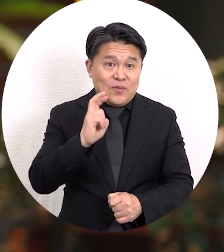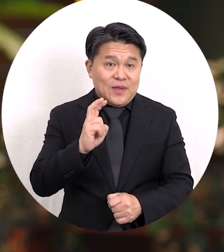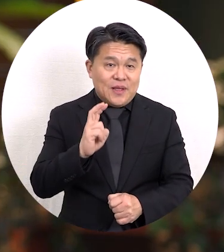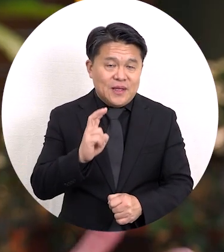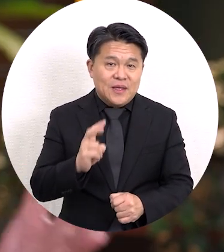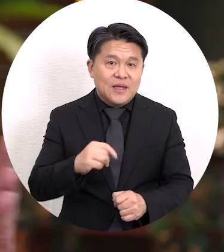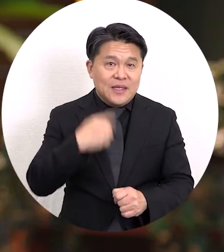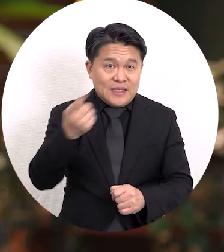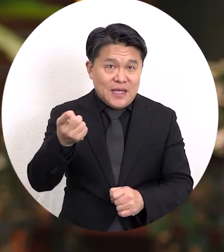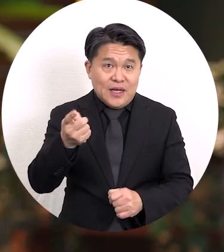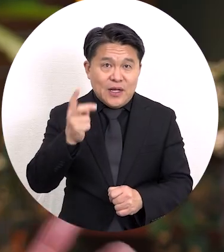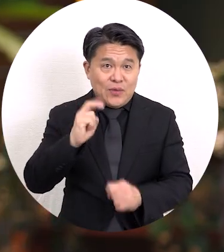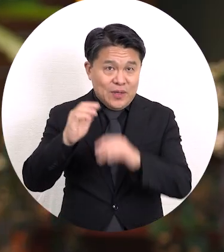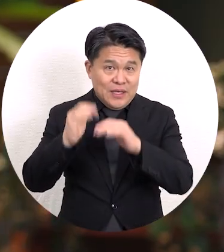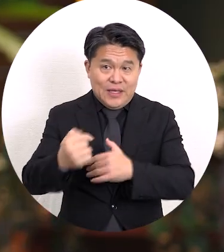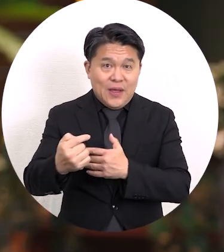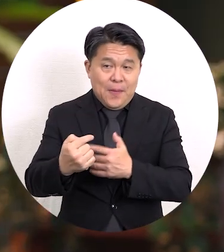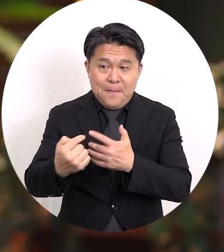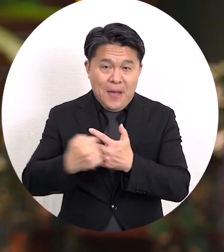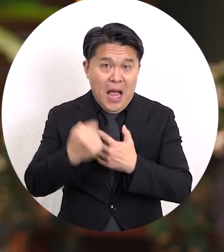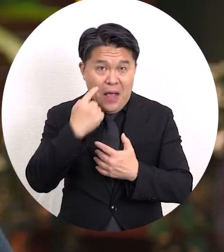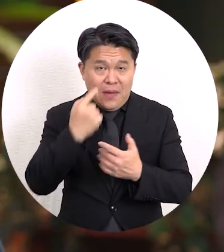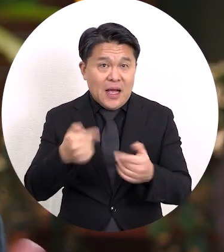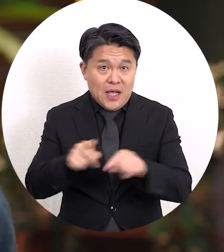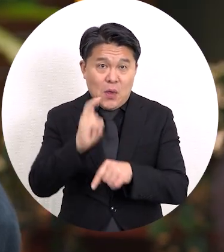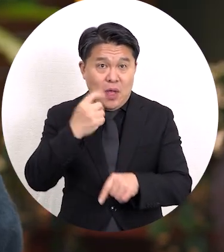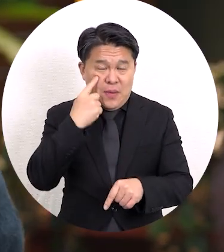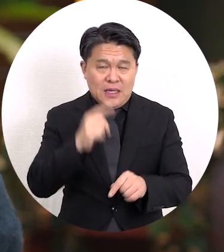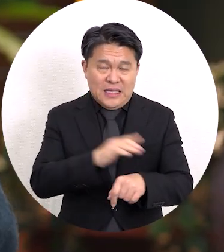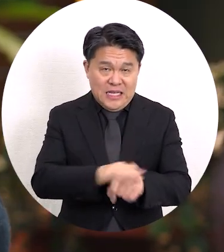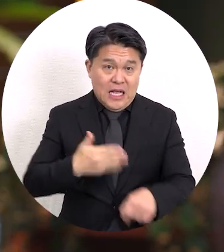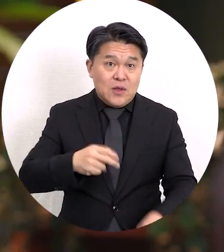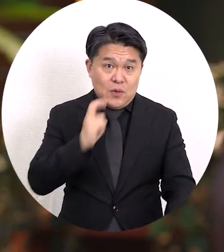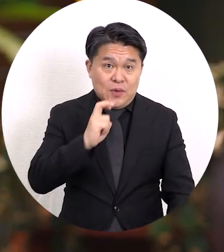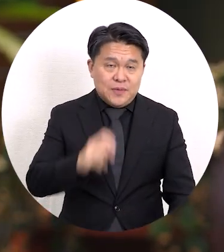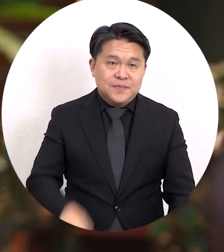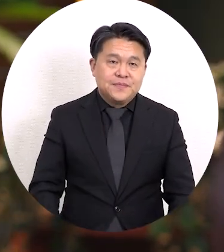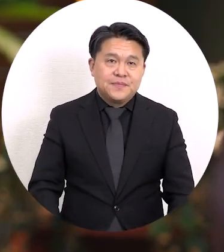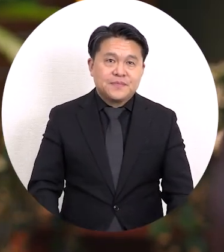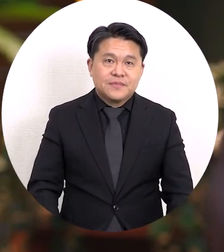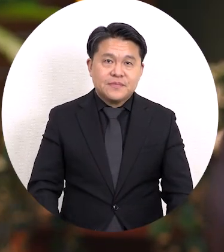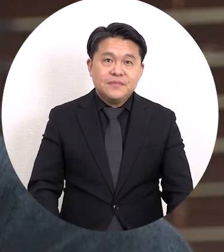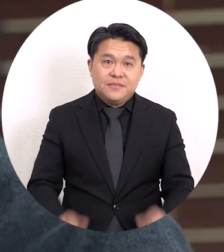and I’d like you to finish the lyrics all the way to the end. It’s a lullaby we all know well.